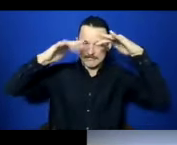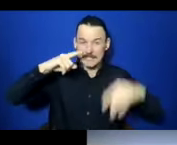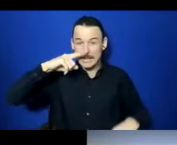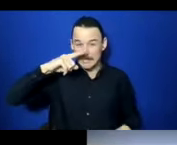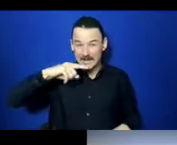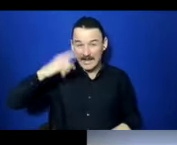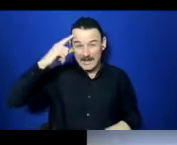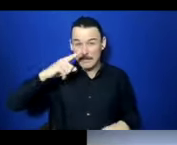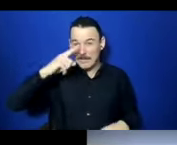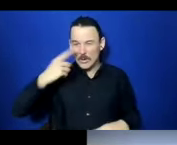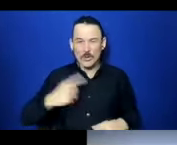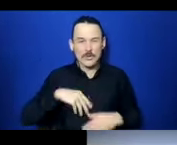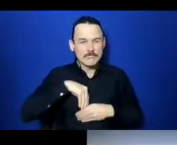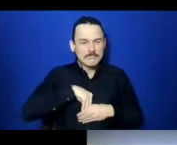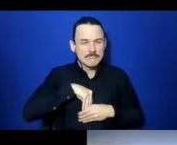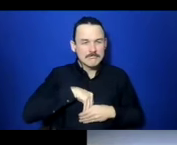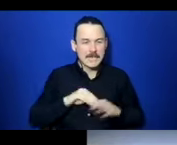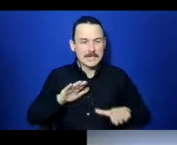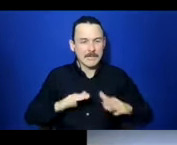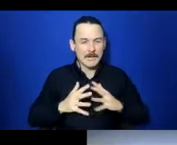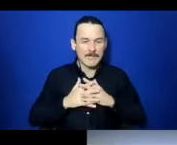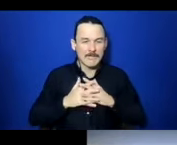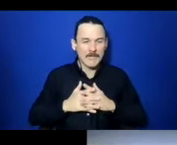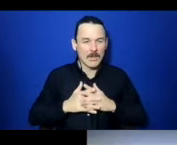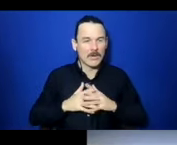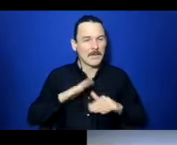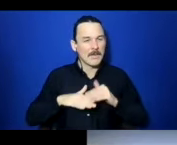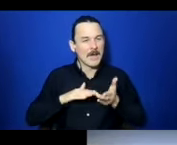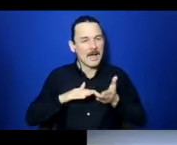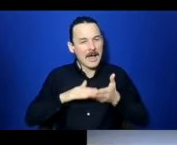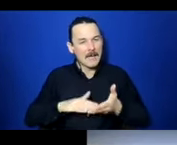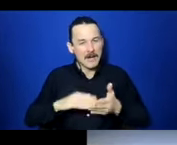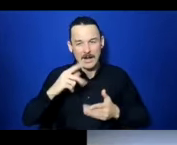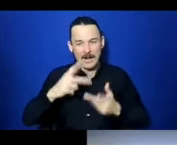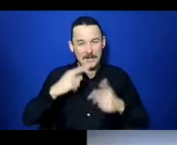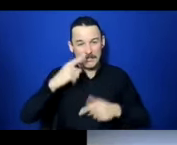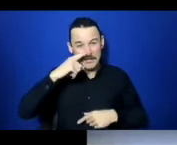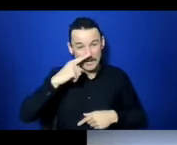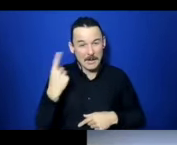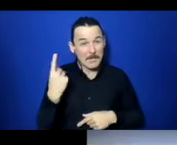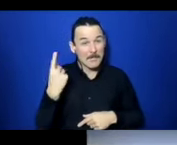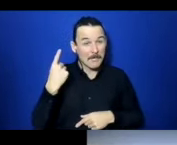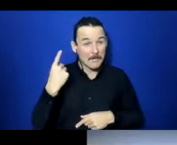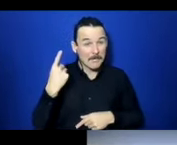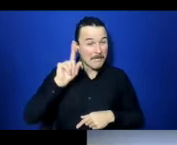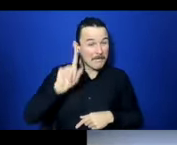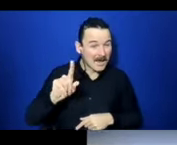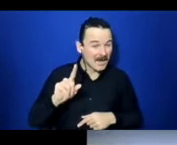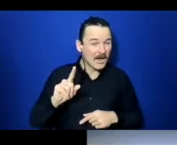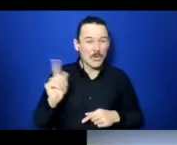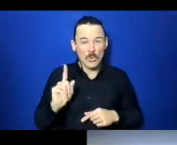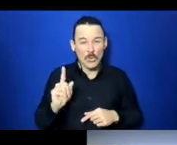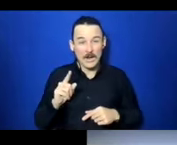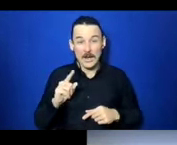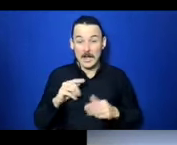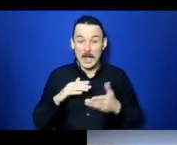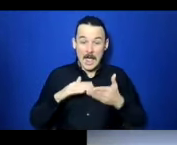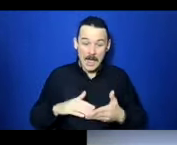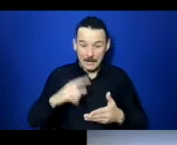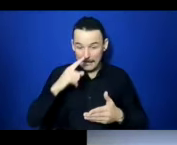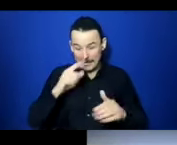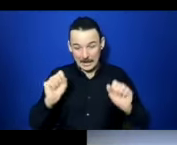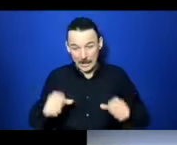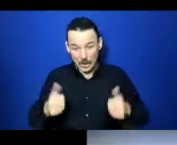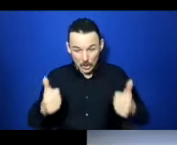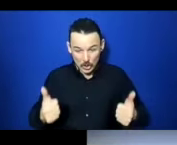of helping others, but it's diversity of thought that creates change and innovation and so we don't